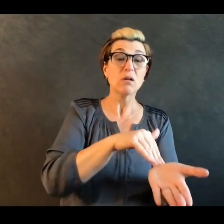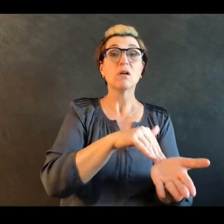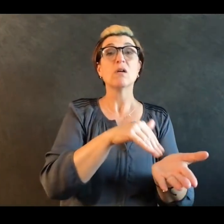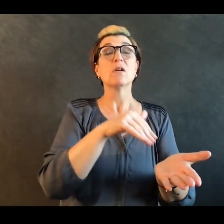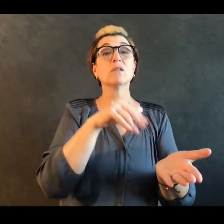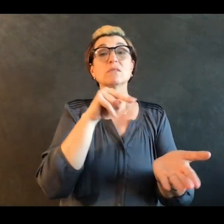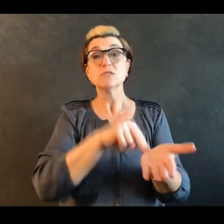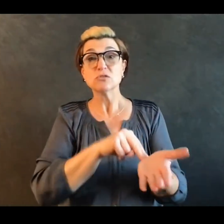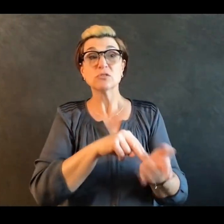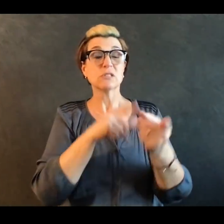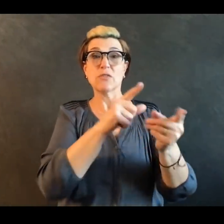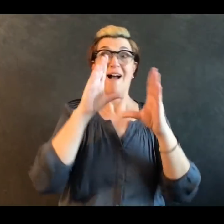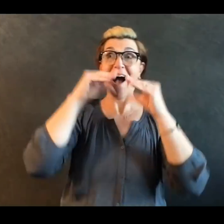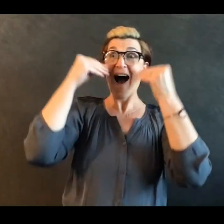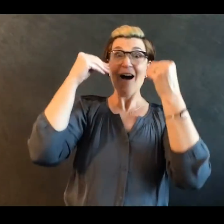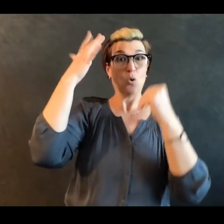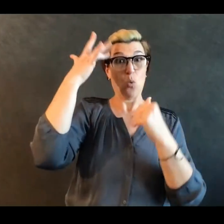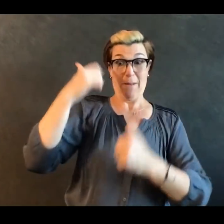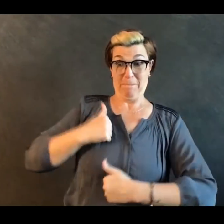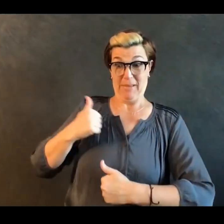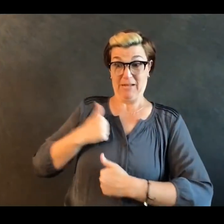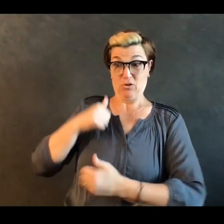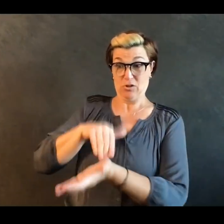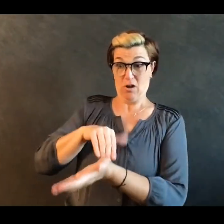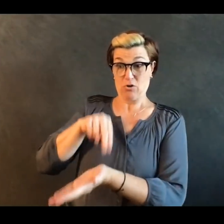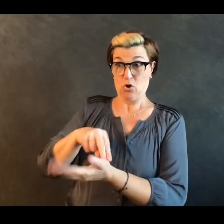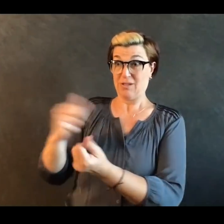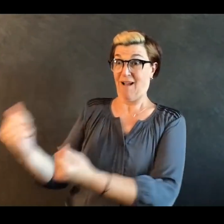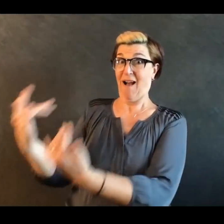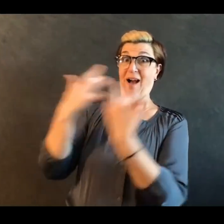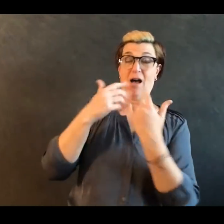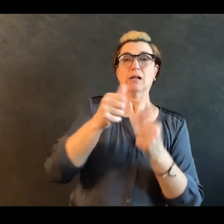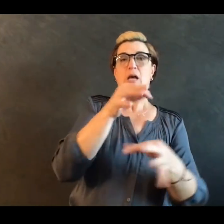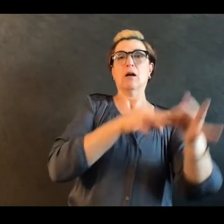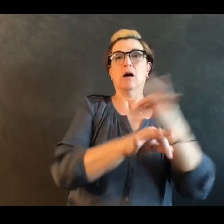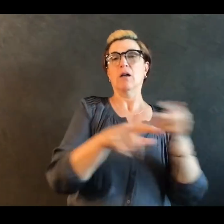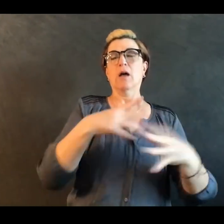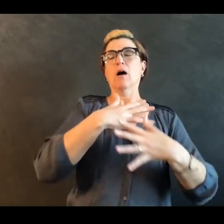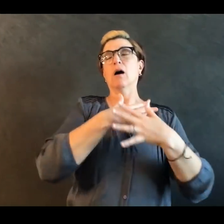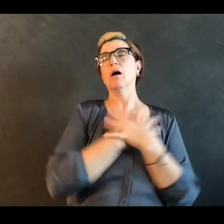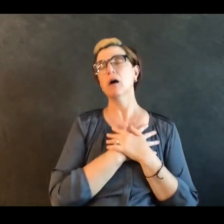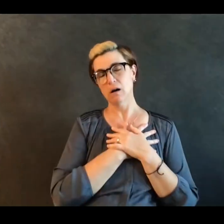provided to incredibly dedicated people in our hospitals 258 medical personnel